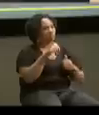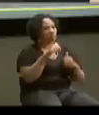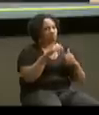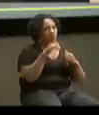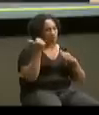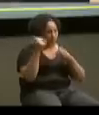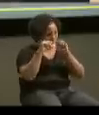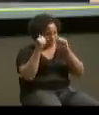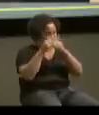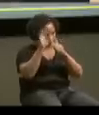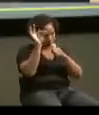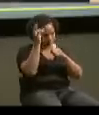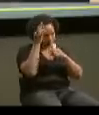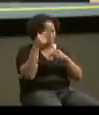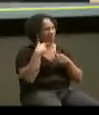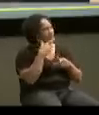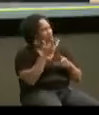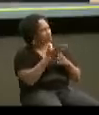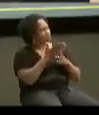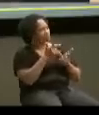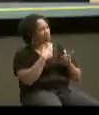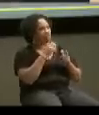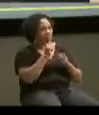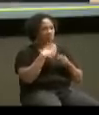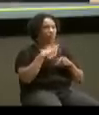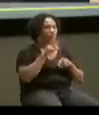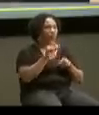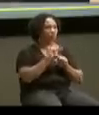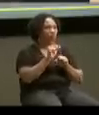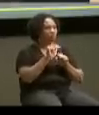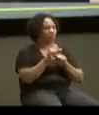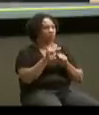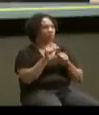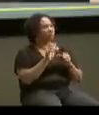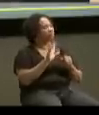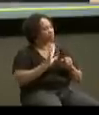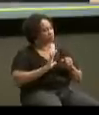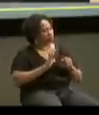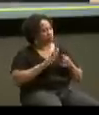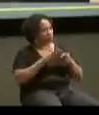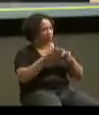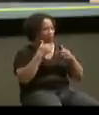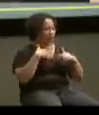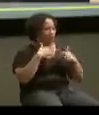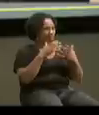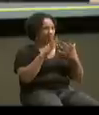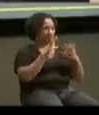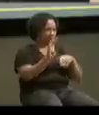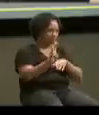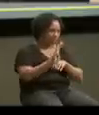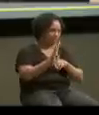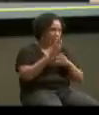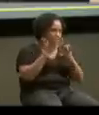D.O.D. TO SAY, YES, WE SHOULD WORK IN AN INCENTIVIZED WAY TO HAVE INDUSTRY COMPLETE THESE.